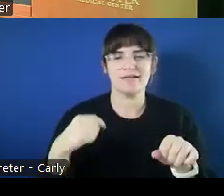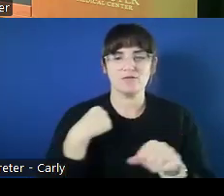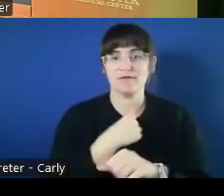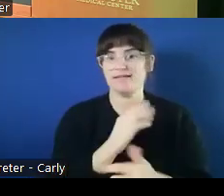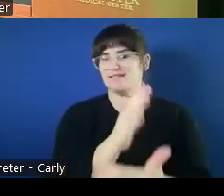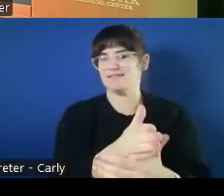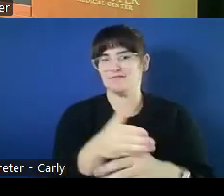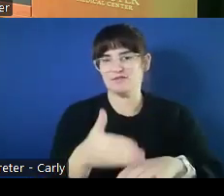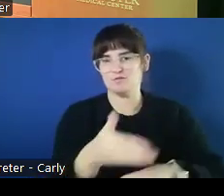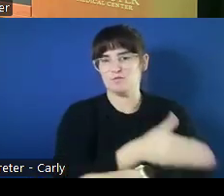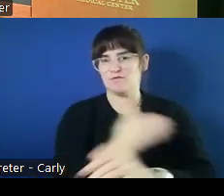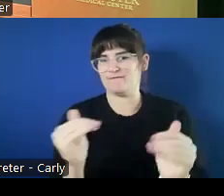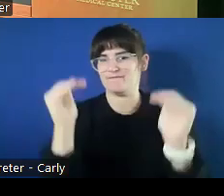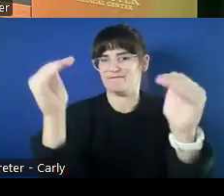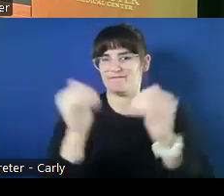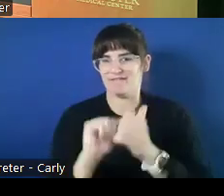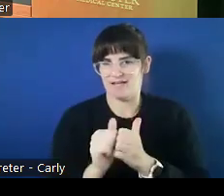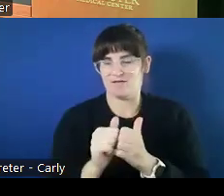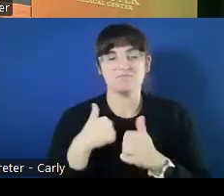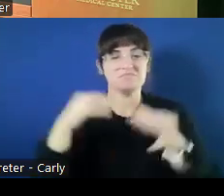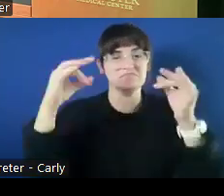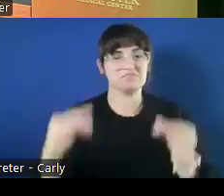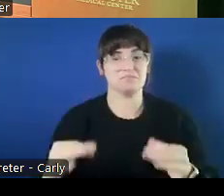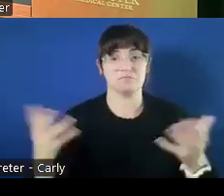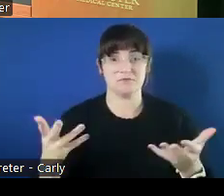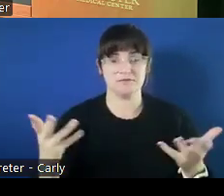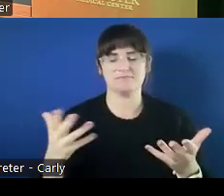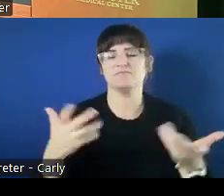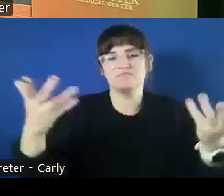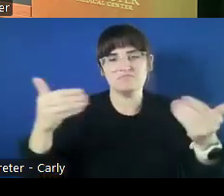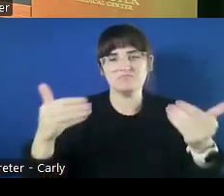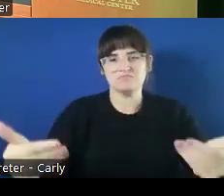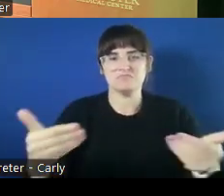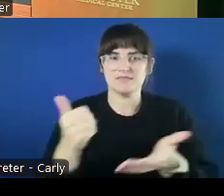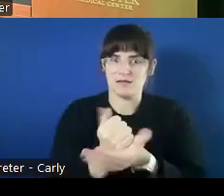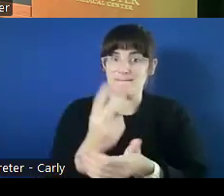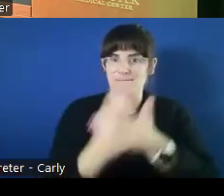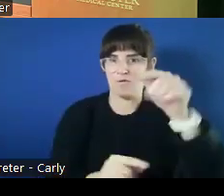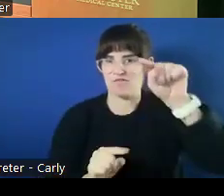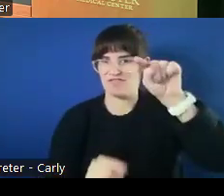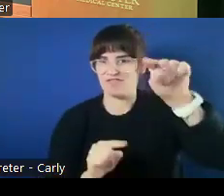improve this and we ultimately decided why don't we just intervene on on both of these things so we